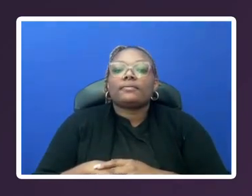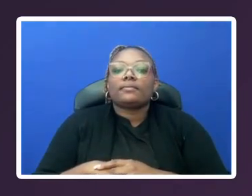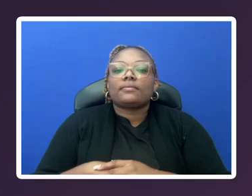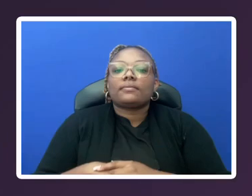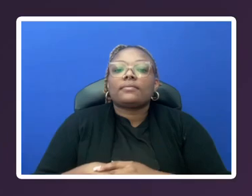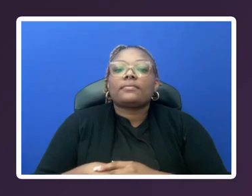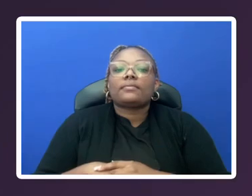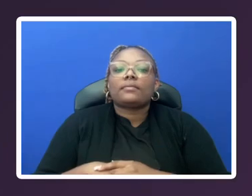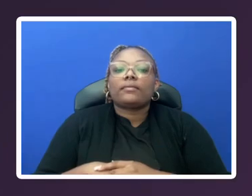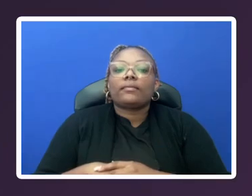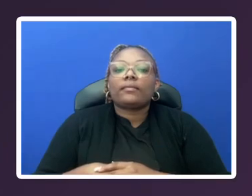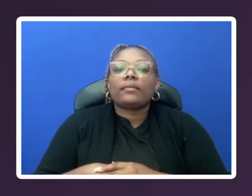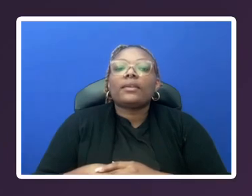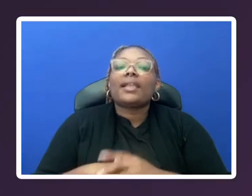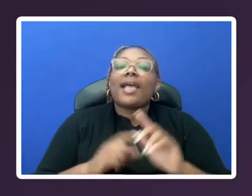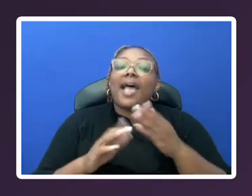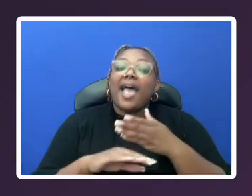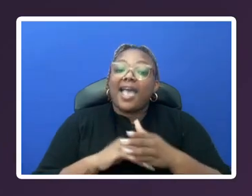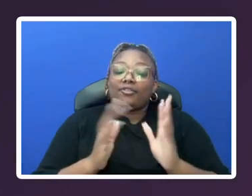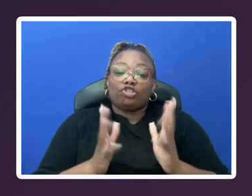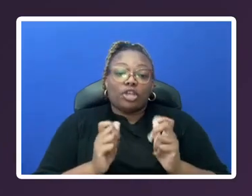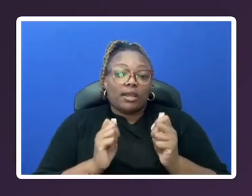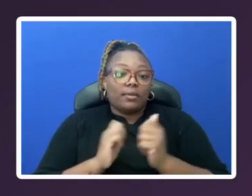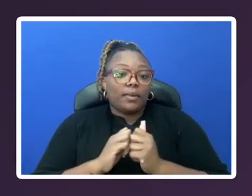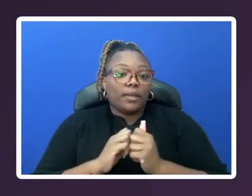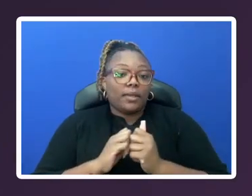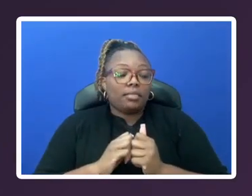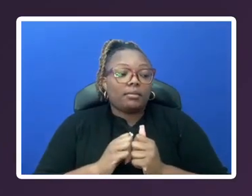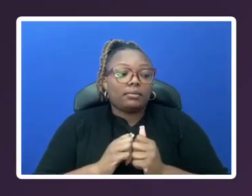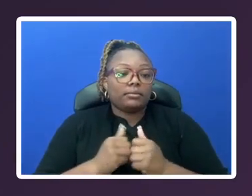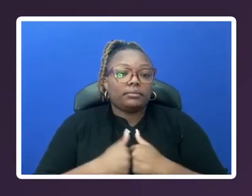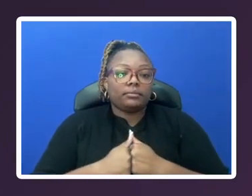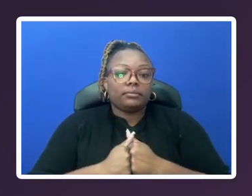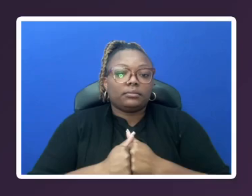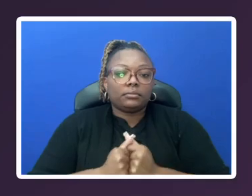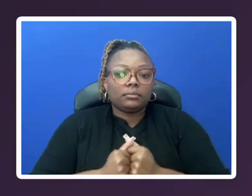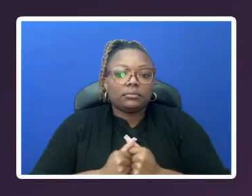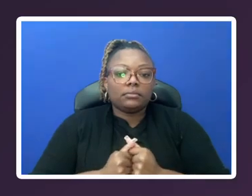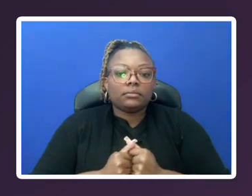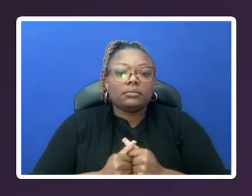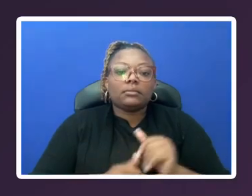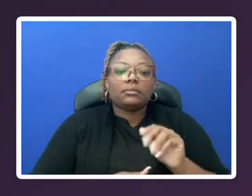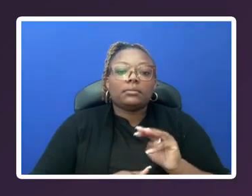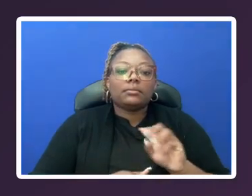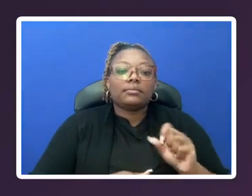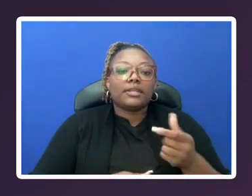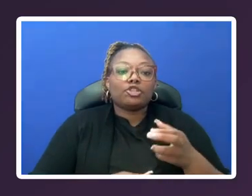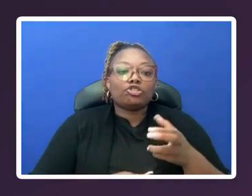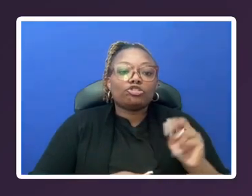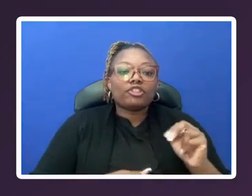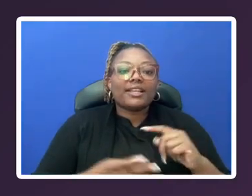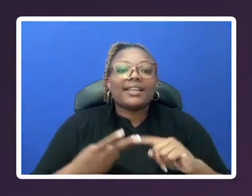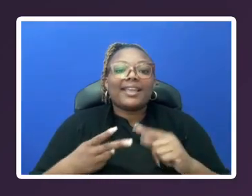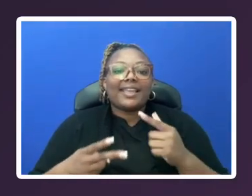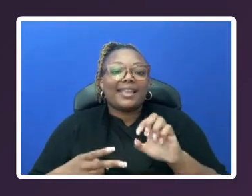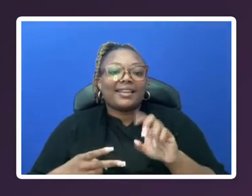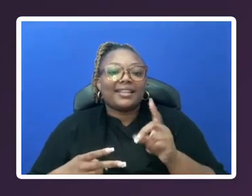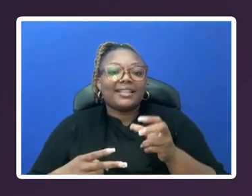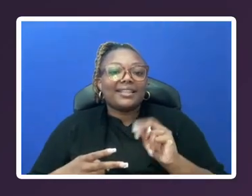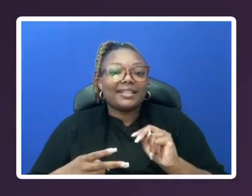speaking with Ms. Green and Eden and how to do hear, think, wonder,